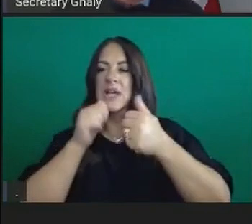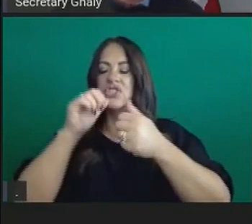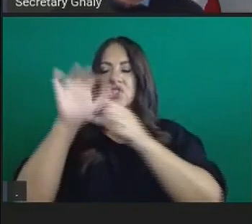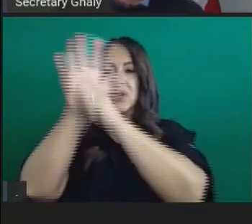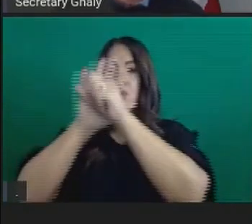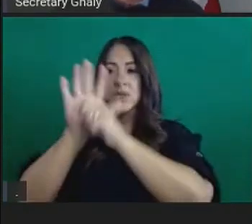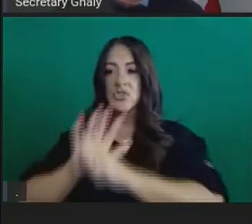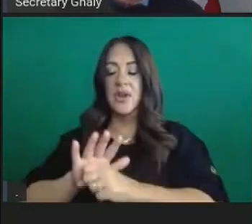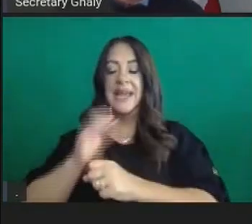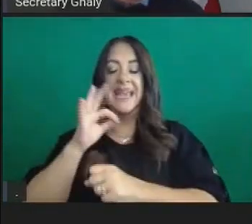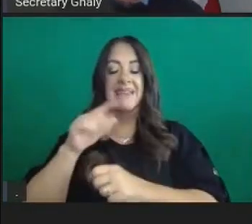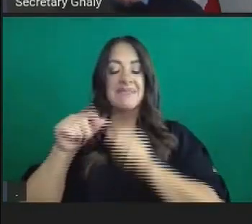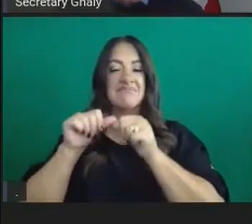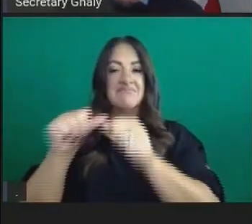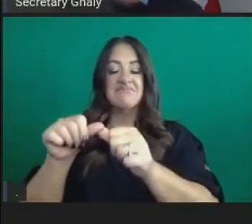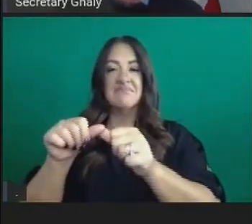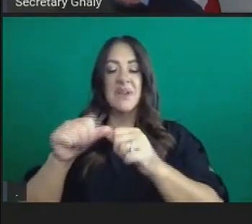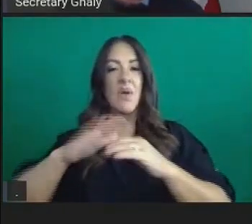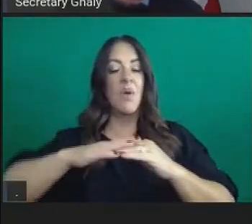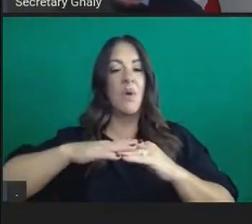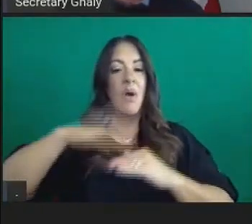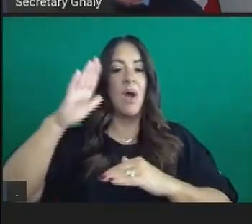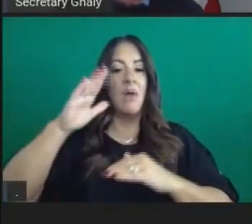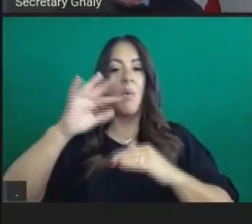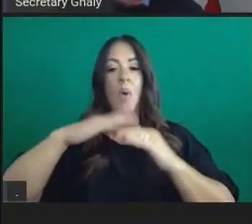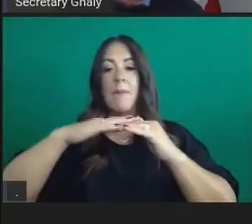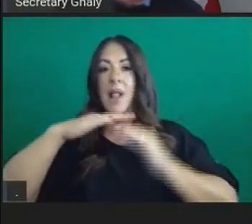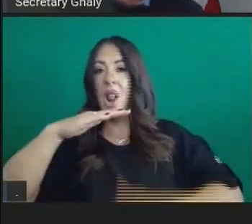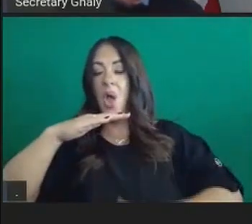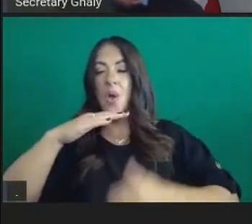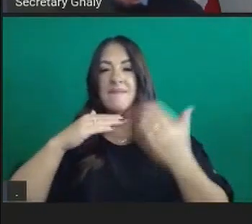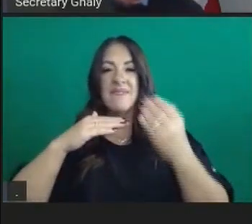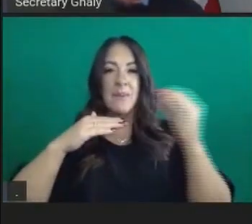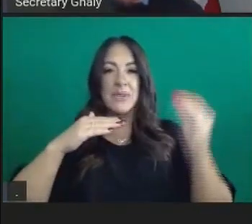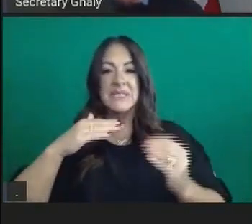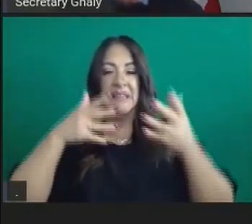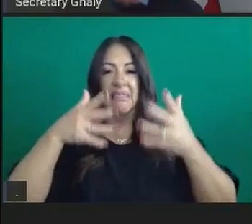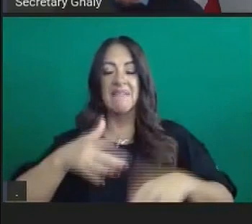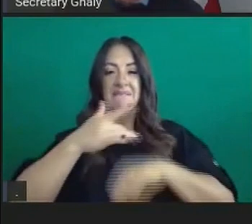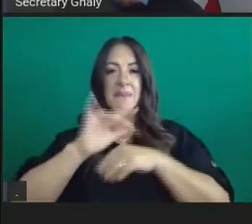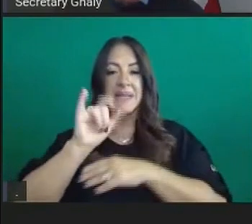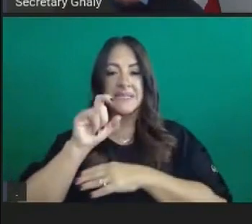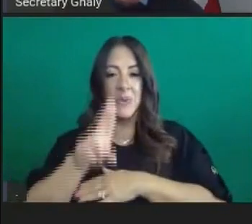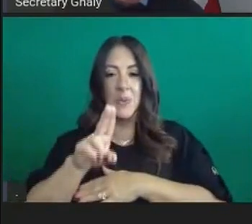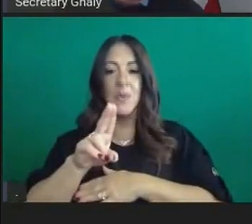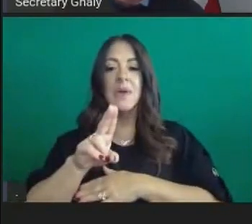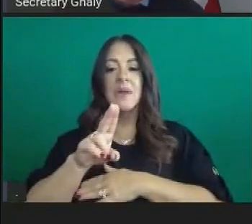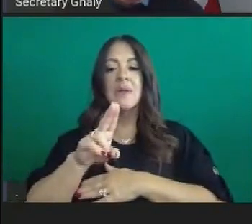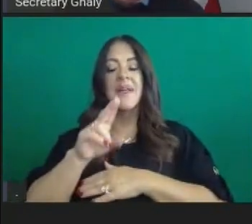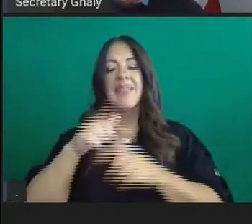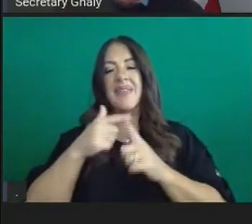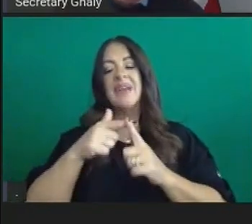FROM THE ORDER THIS IS NOT WHEN I SAY IT'S REMAINS IN SOUTHERN CALIFORNIA. THE ORDER REMAINS IN THE VALLEY.